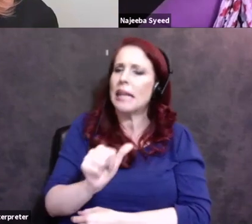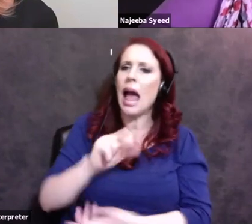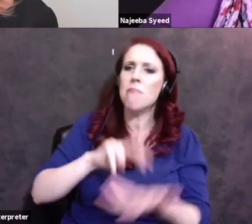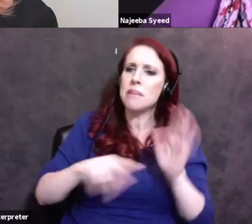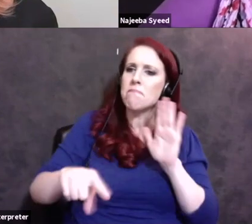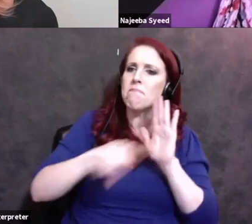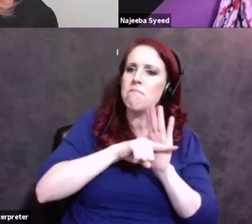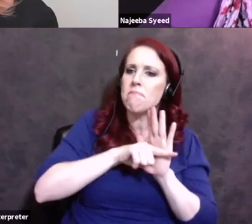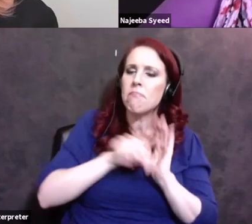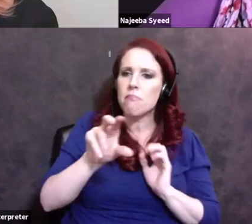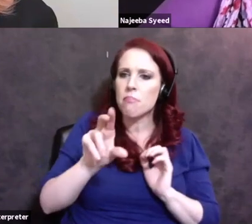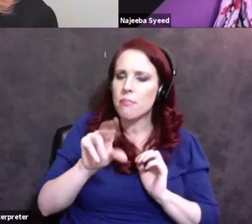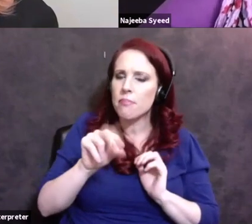in its intention but in its implication.